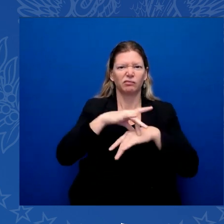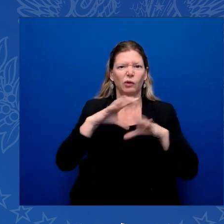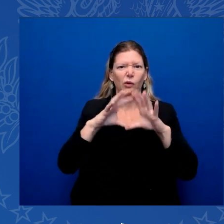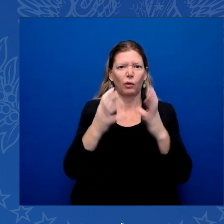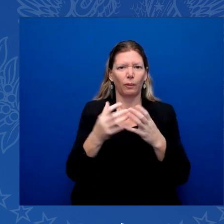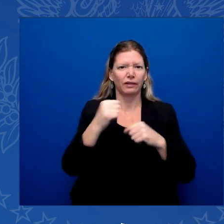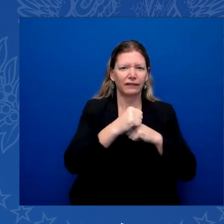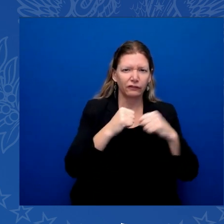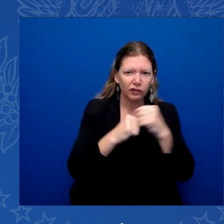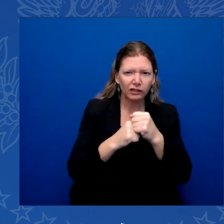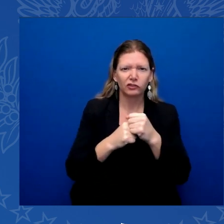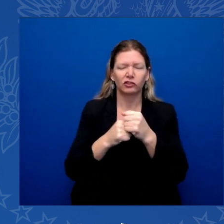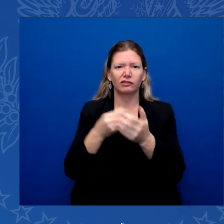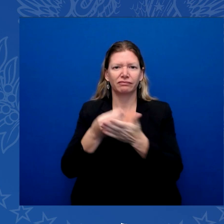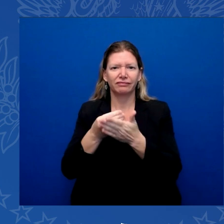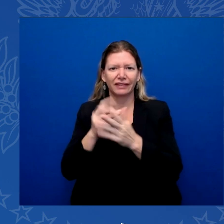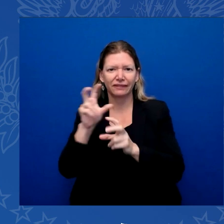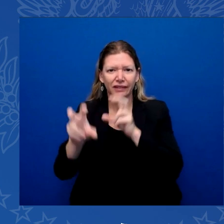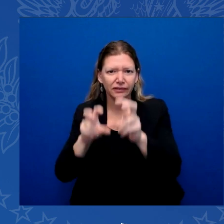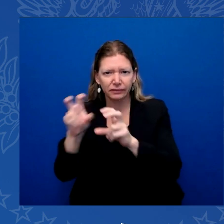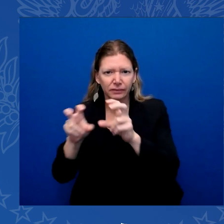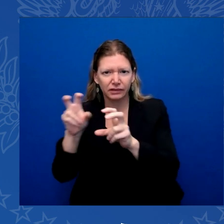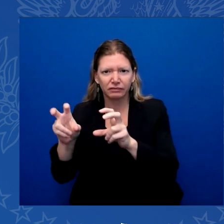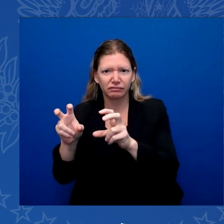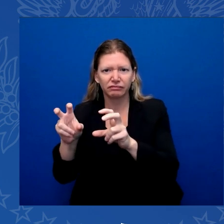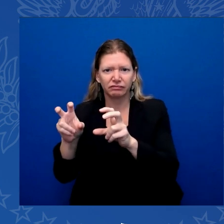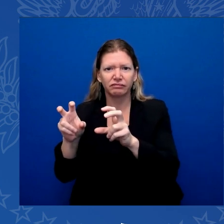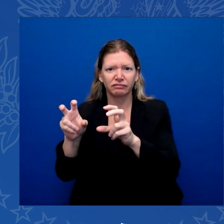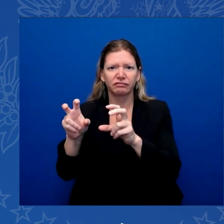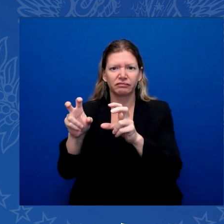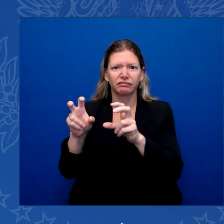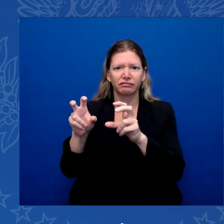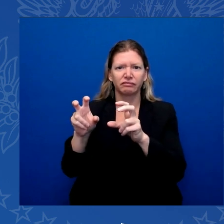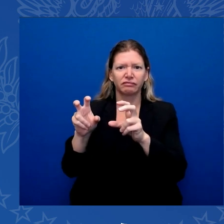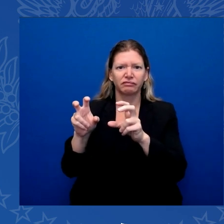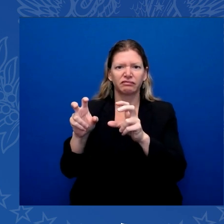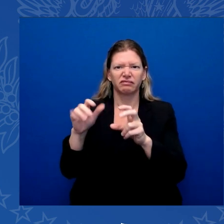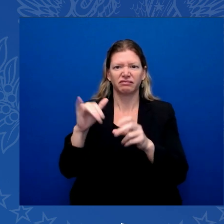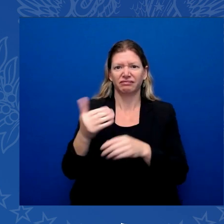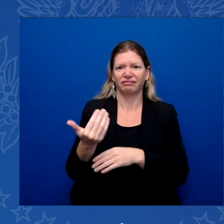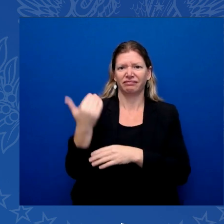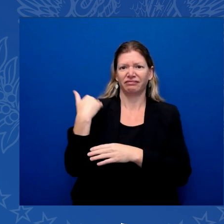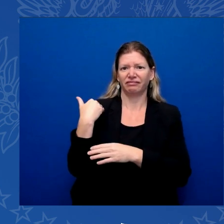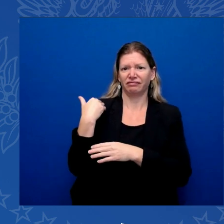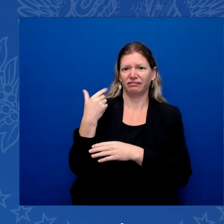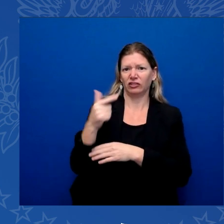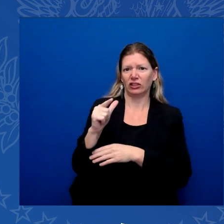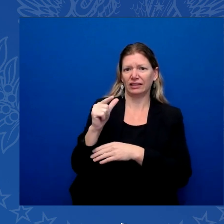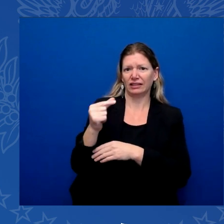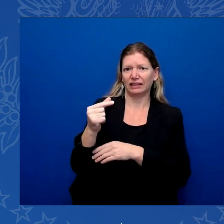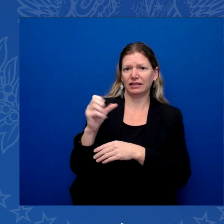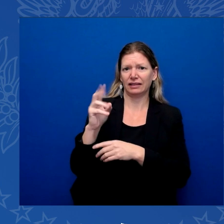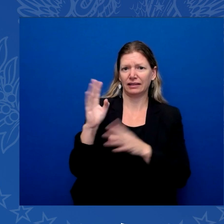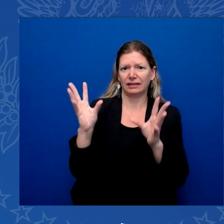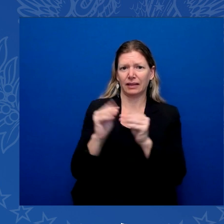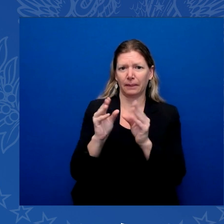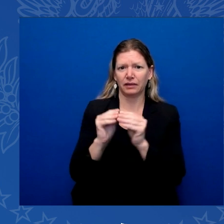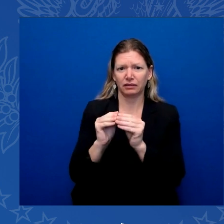in May this year, as the G7 Chair, Japan hosted a PGII meeting inviting private businesses